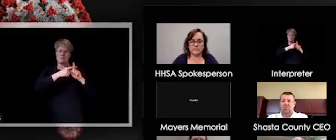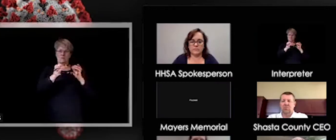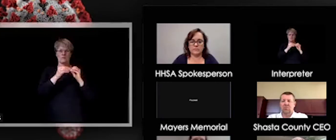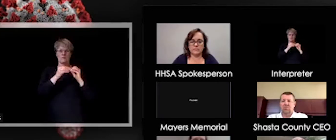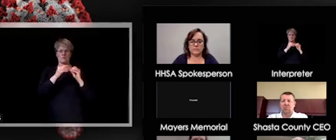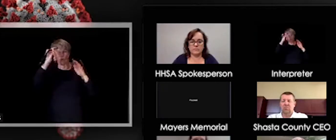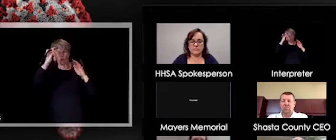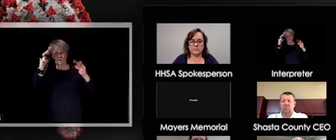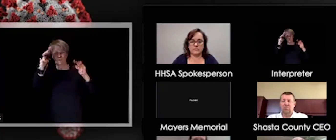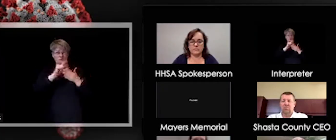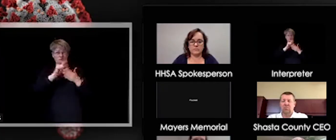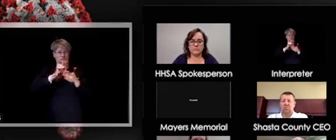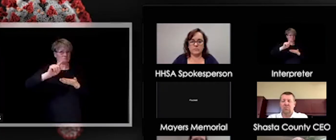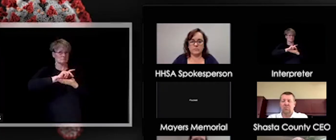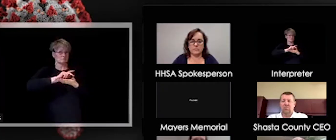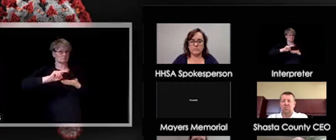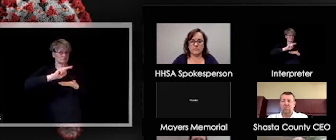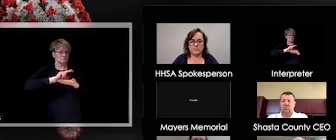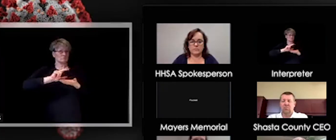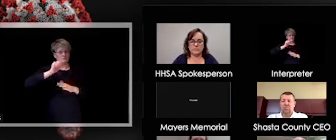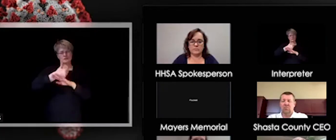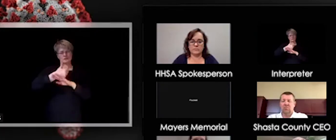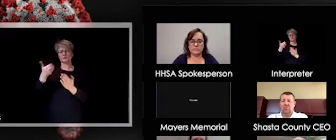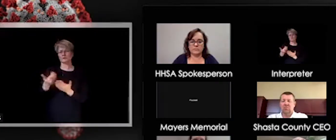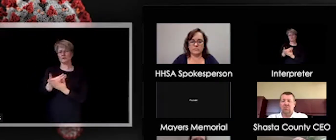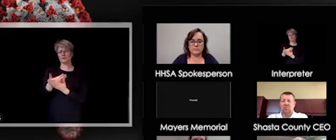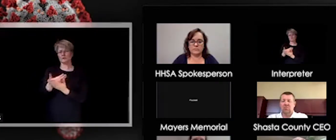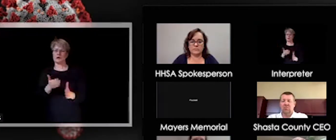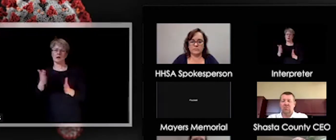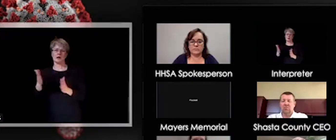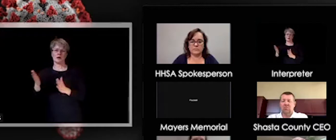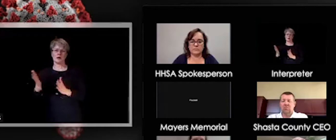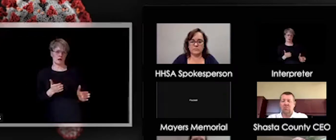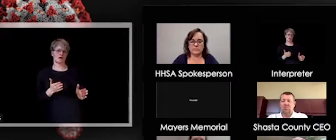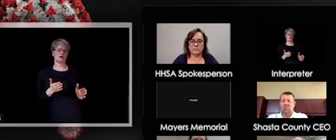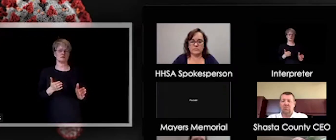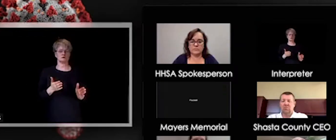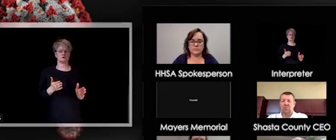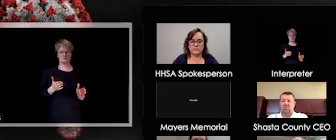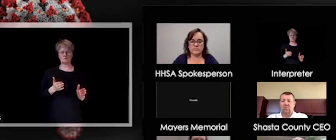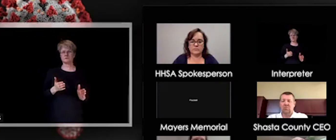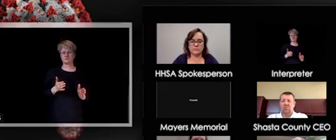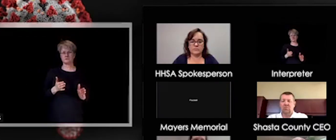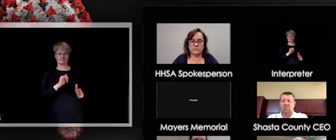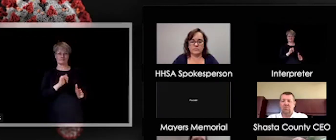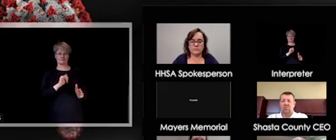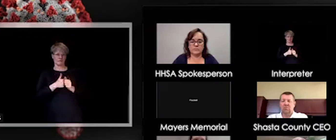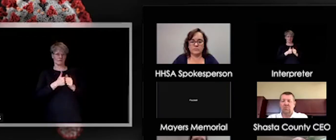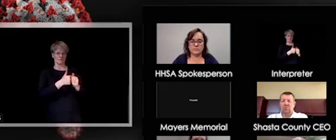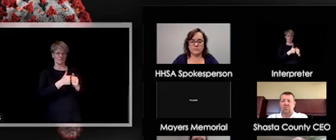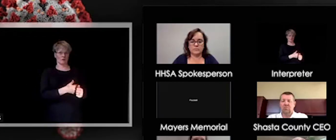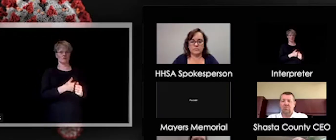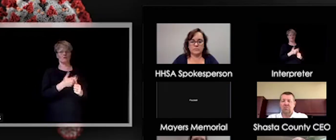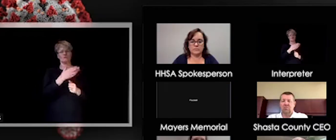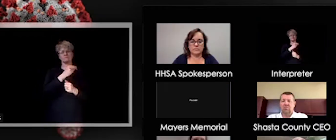for that and provide some more resources for the community. In the meantime, you can go